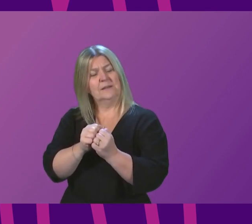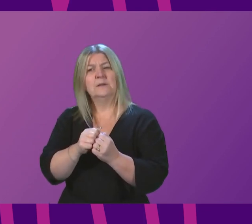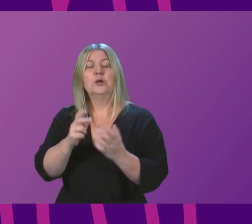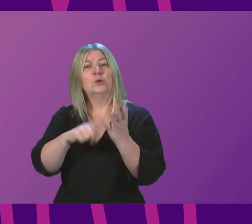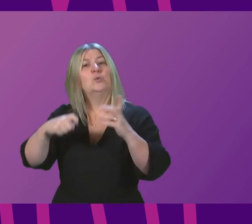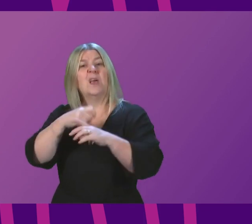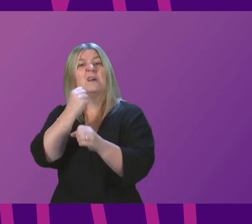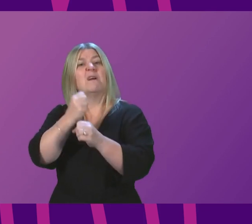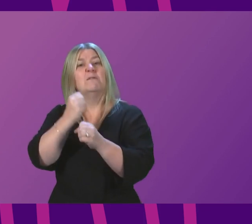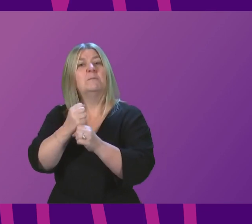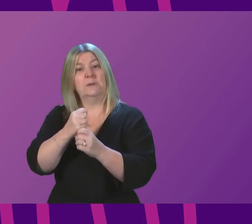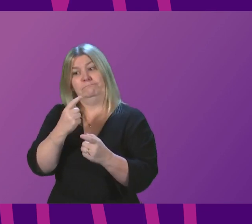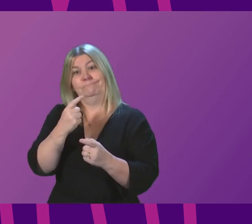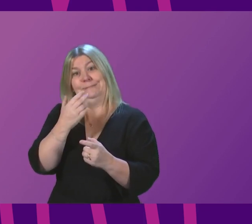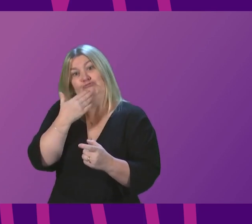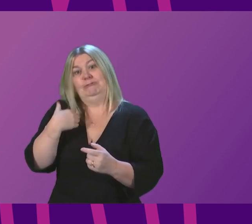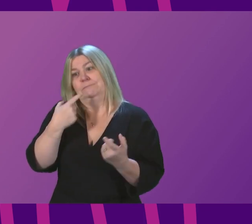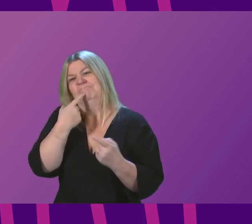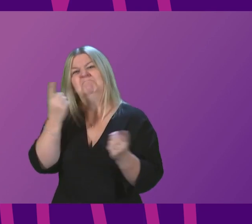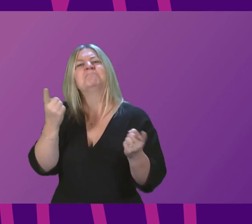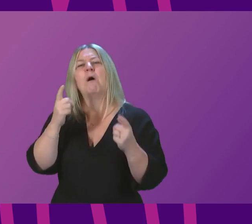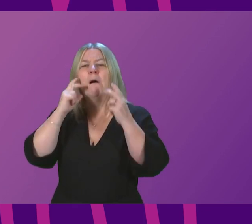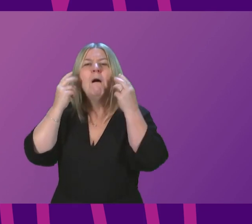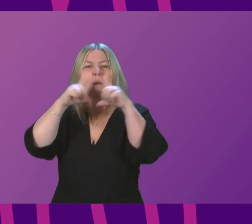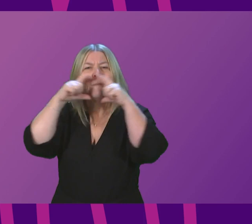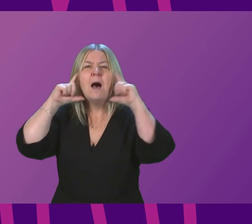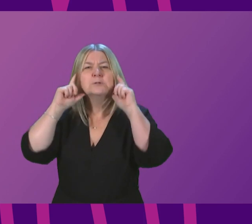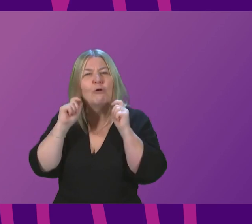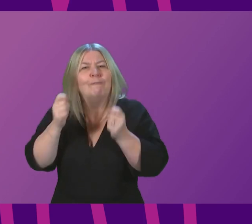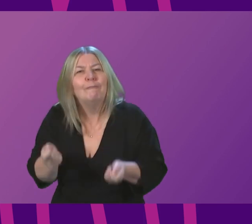the past 24 hours for its own colleagues in Scotland—including by dismissing the Scottish